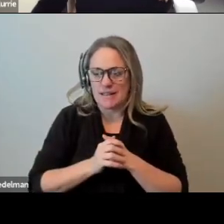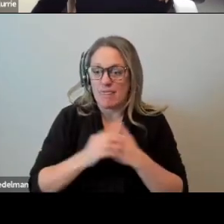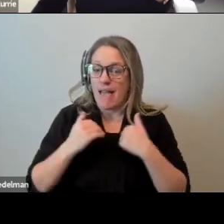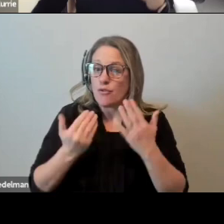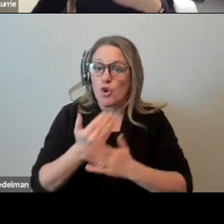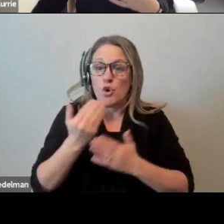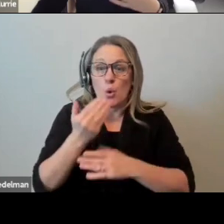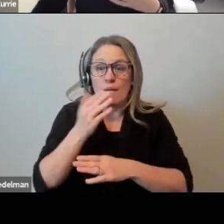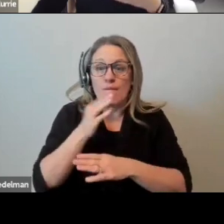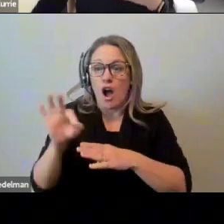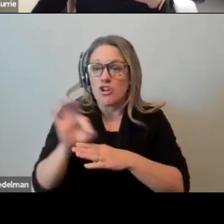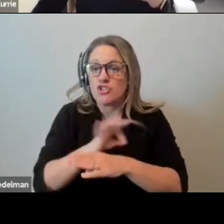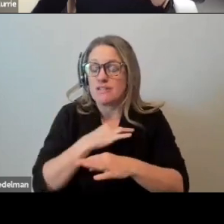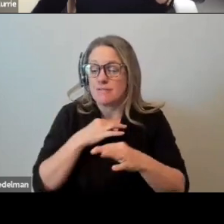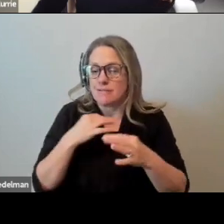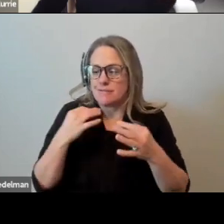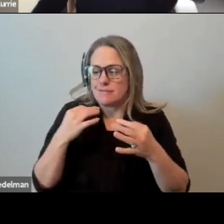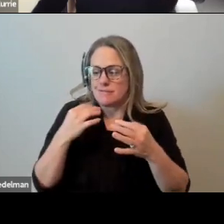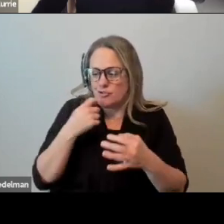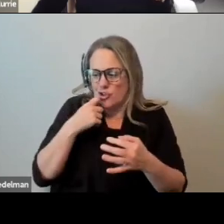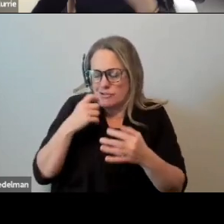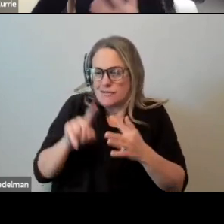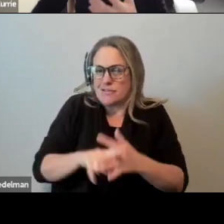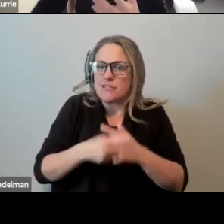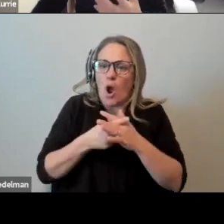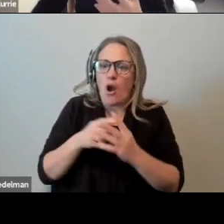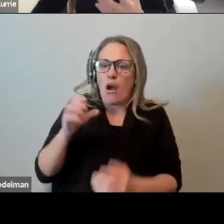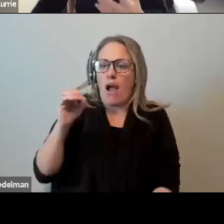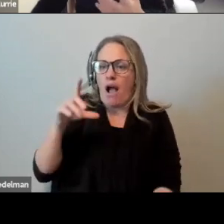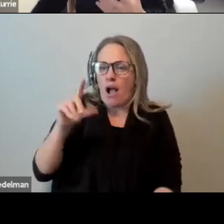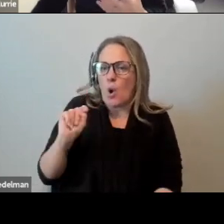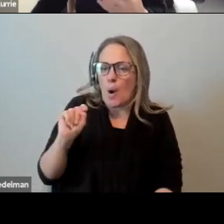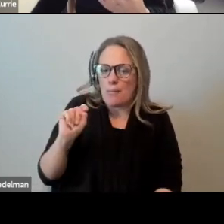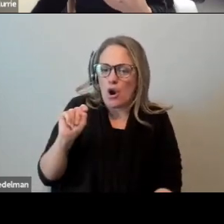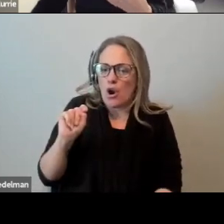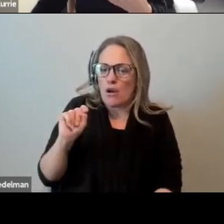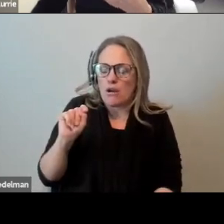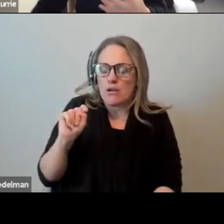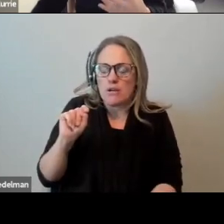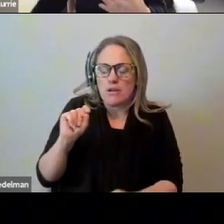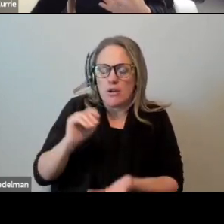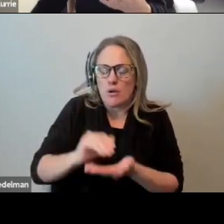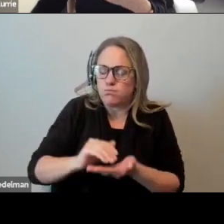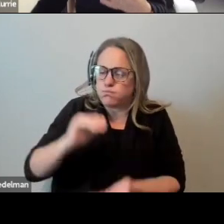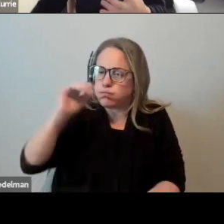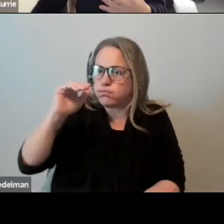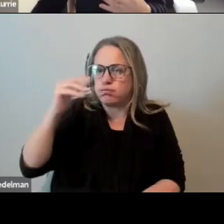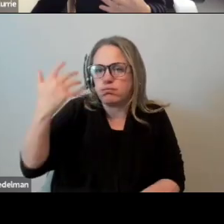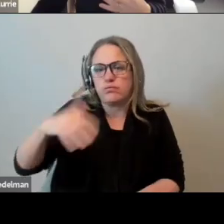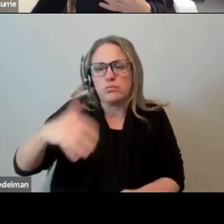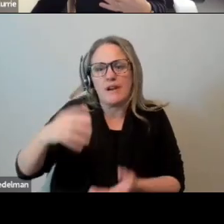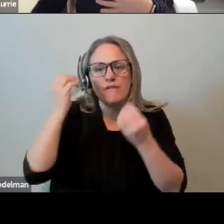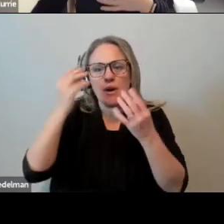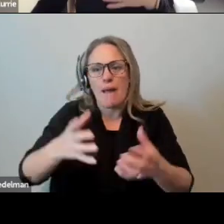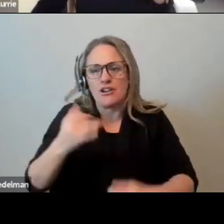This was launched in October. There's a wealth of information available if you wanna check this out.